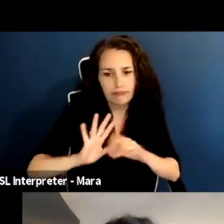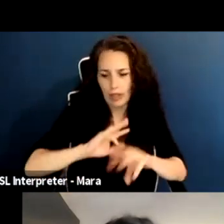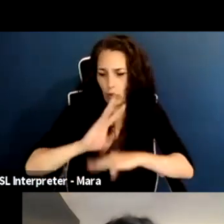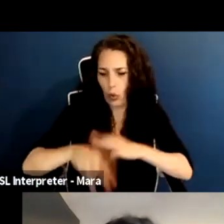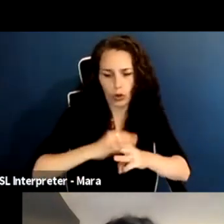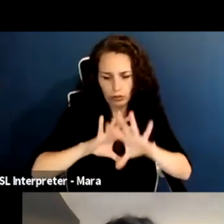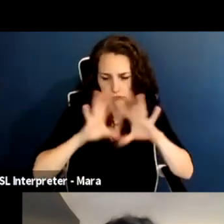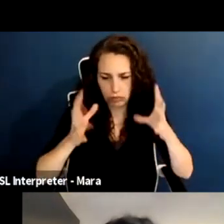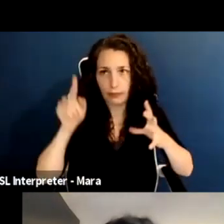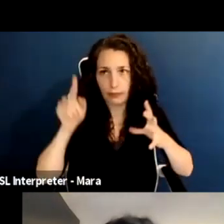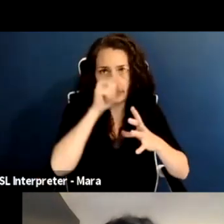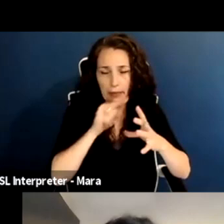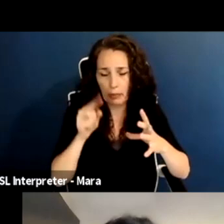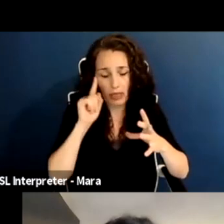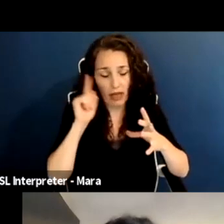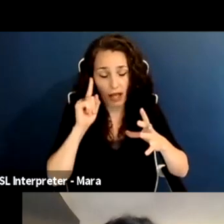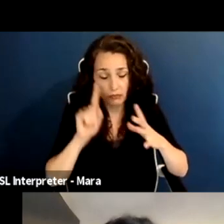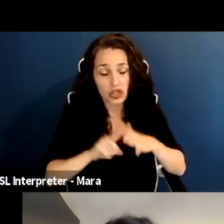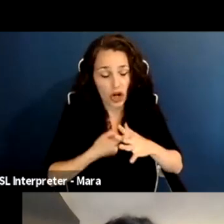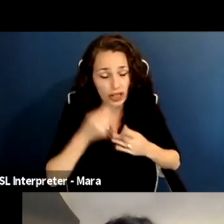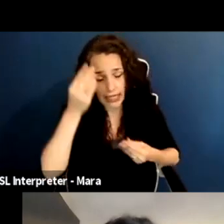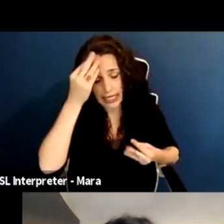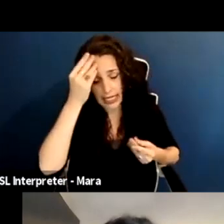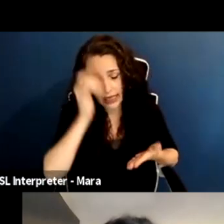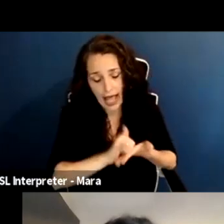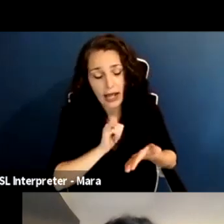that we had first started, we had a story in Indonesia,